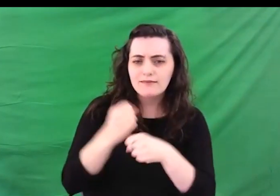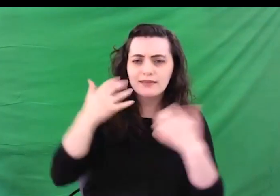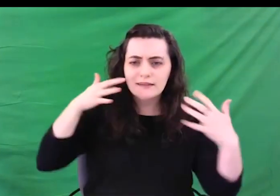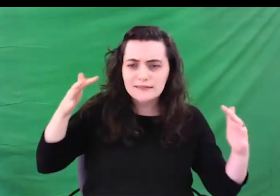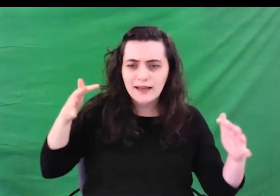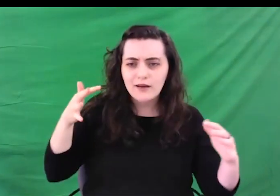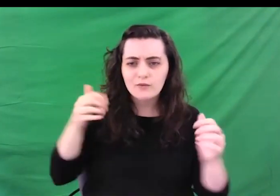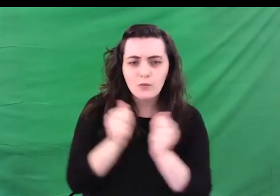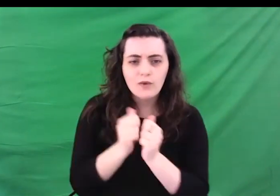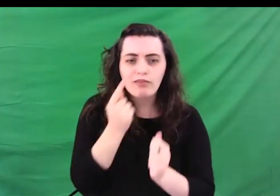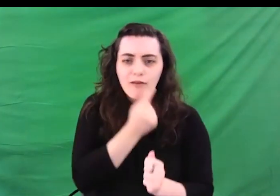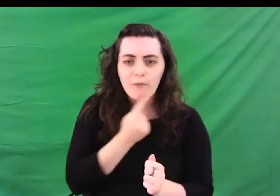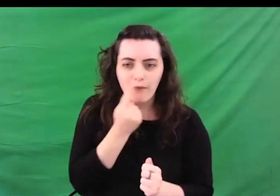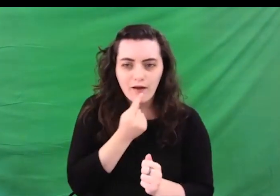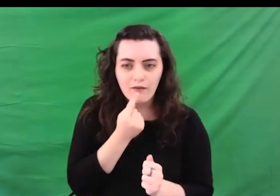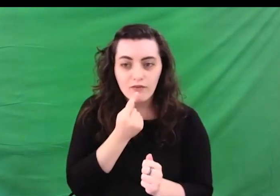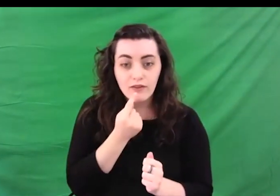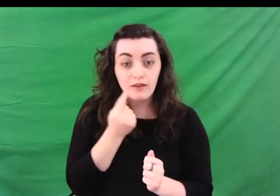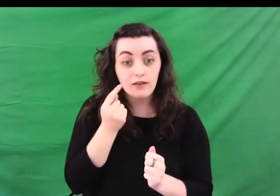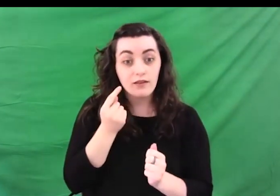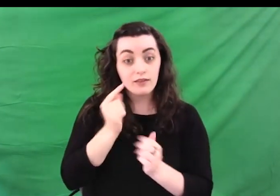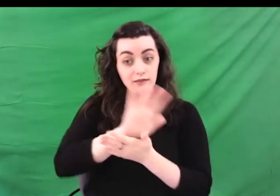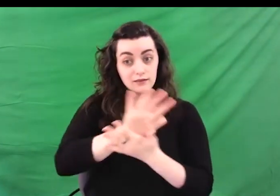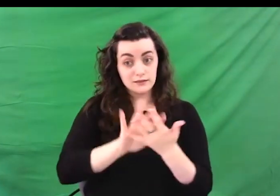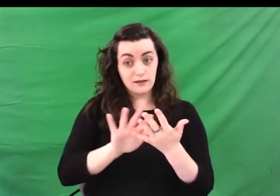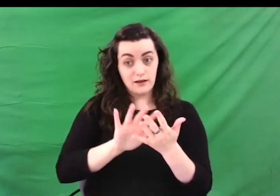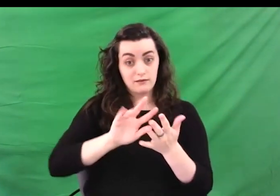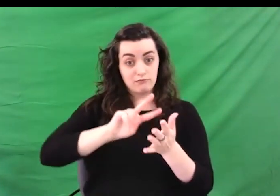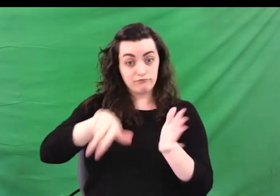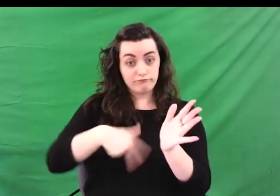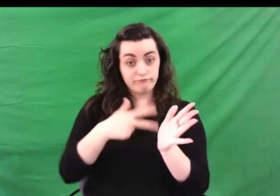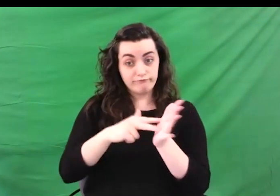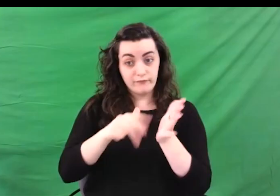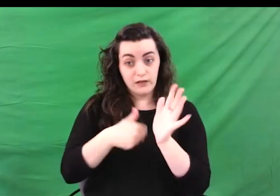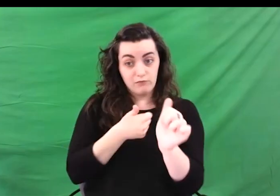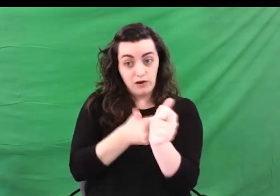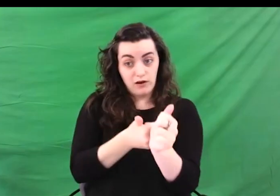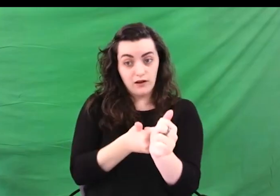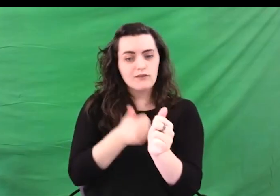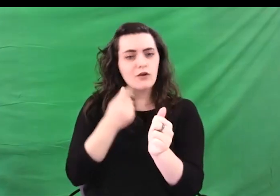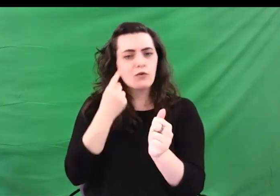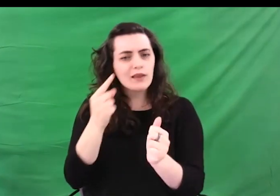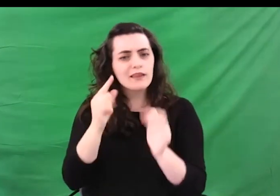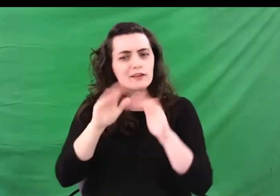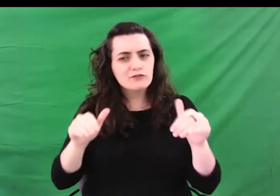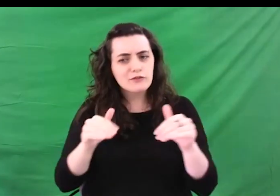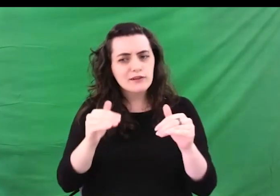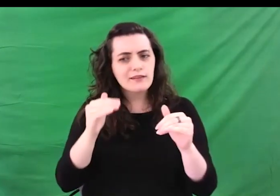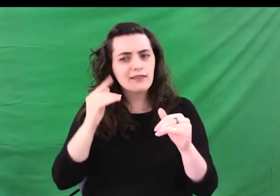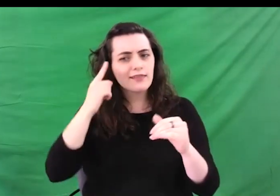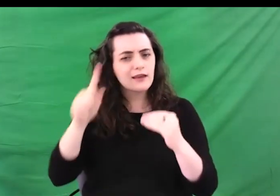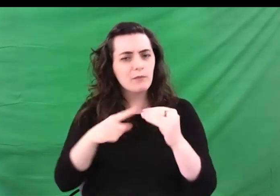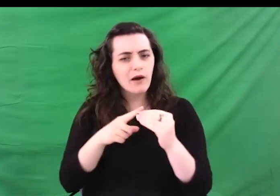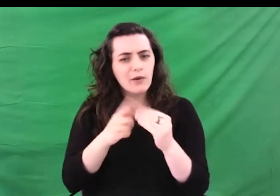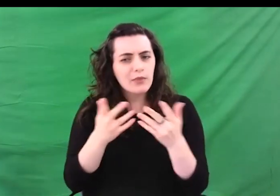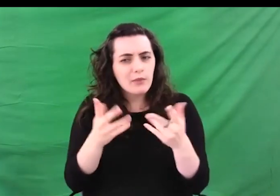to help the child think about placement, where the sound is coming from, or where the articulator should go.